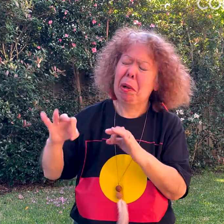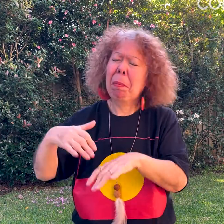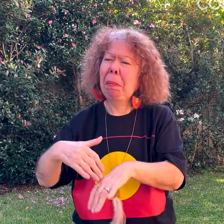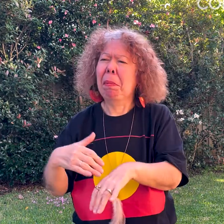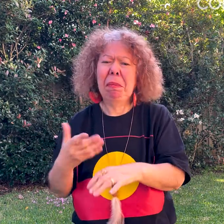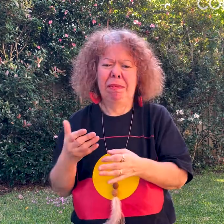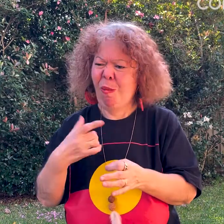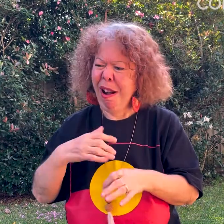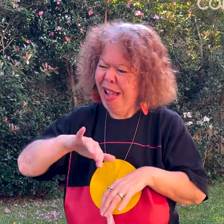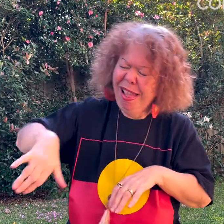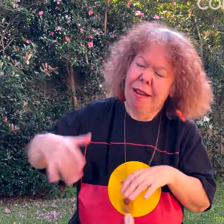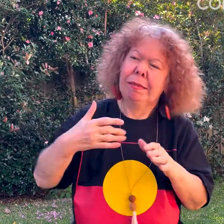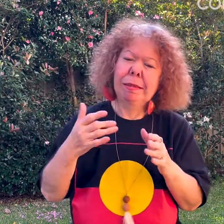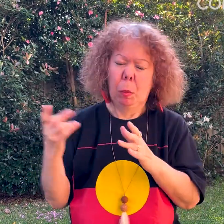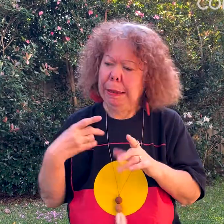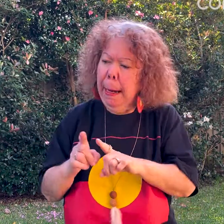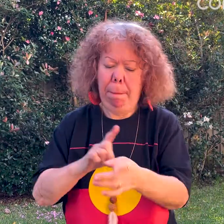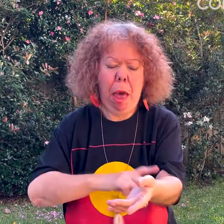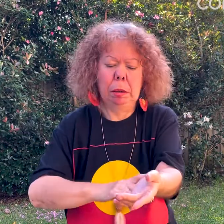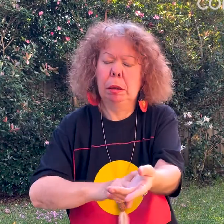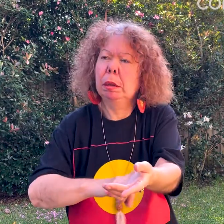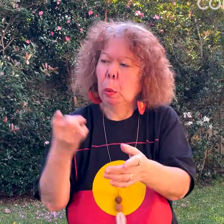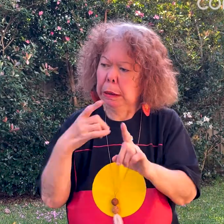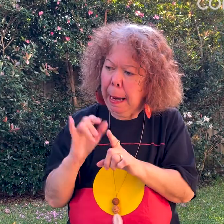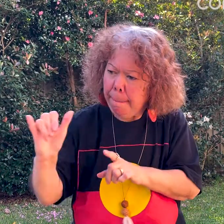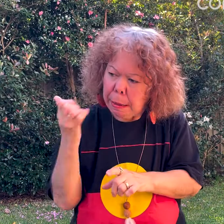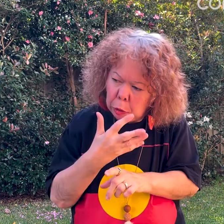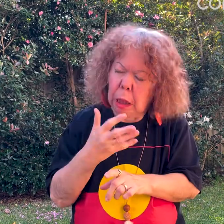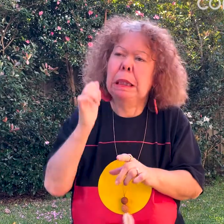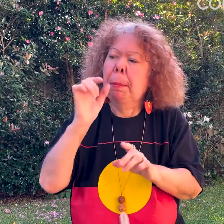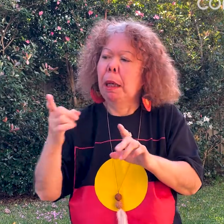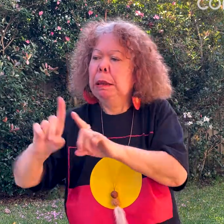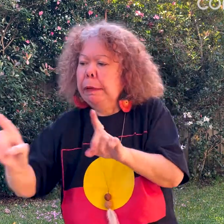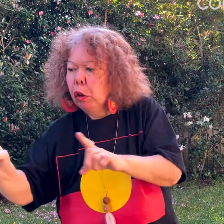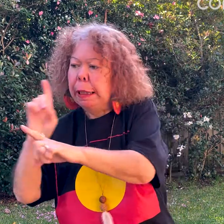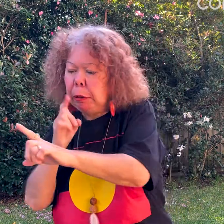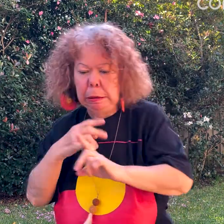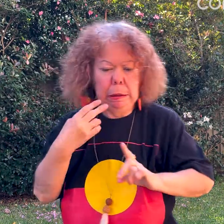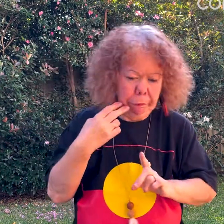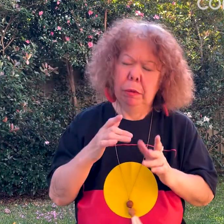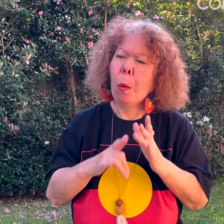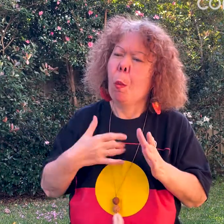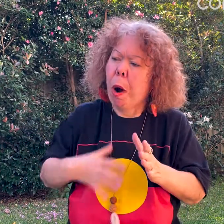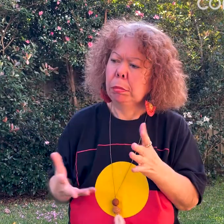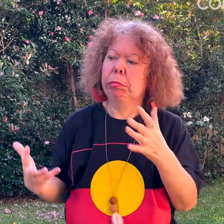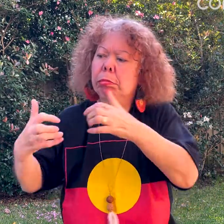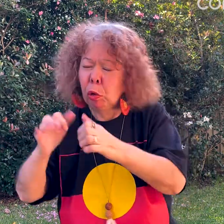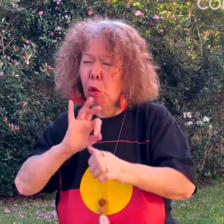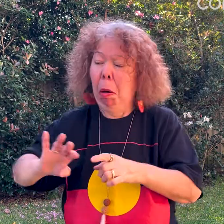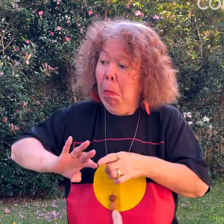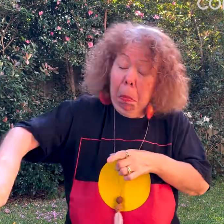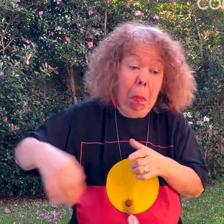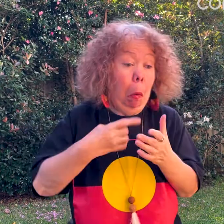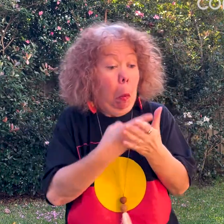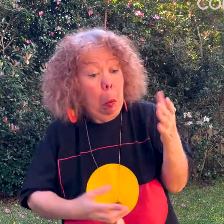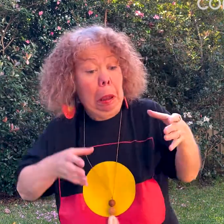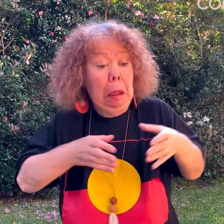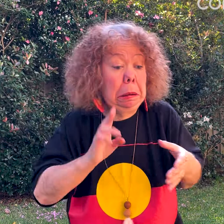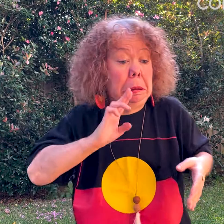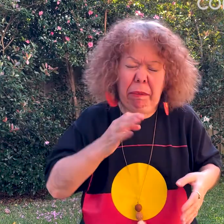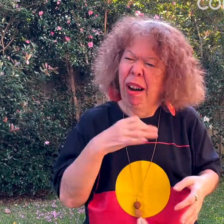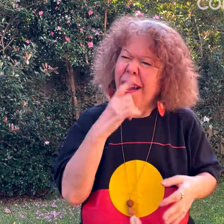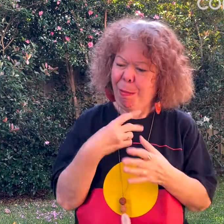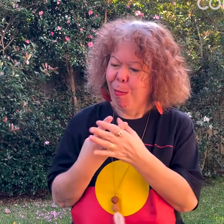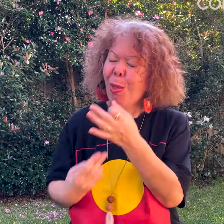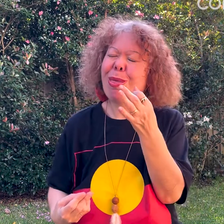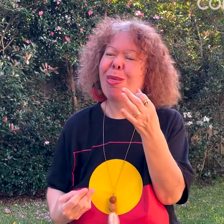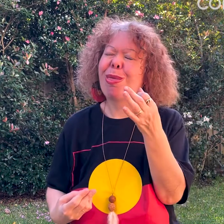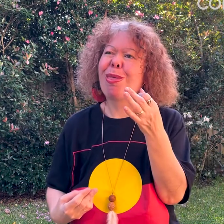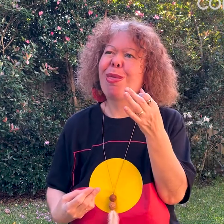It does not matter if they are not Deaf, they are still Indigenous, and we share the same blood and identity, and that is important.